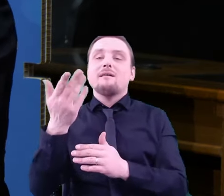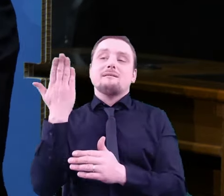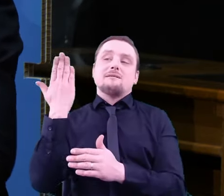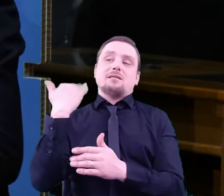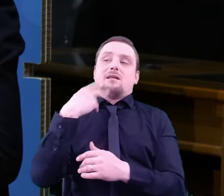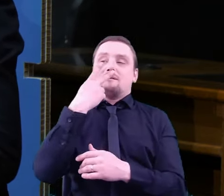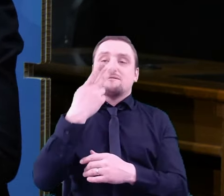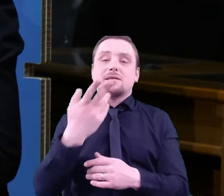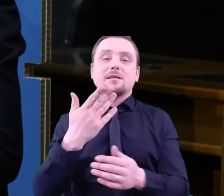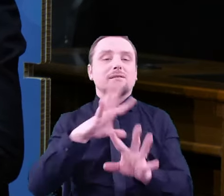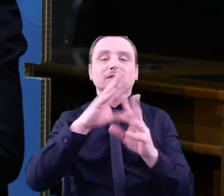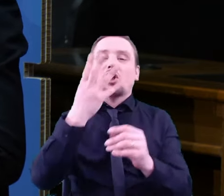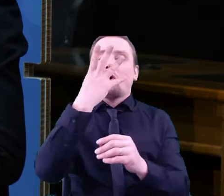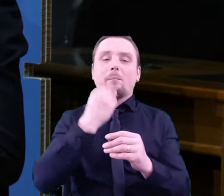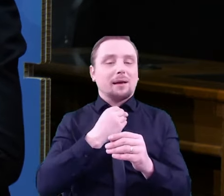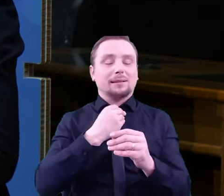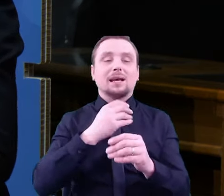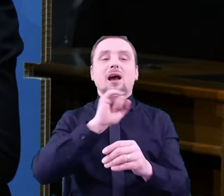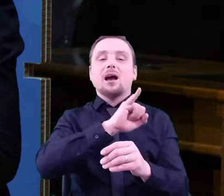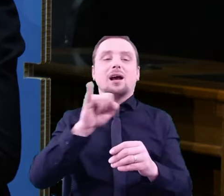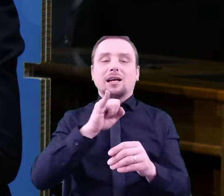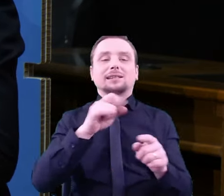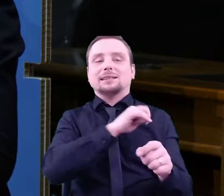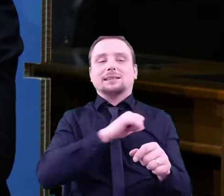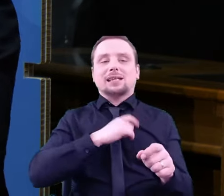all presented images were generated using artificial intelligence.